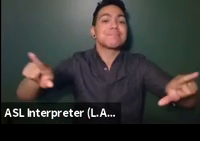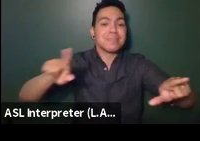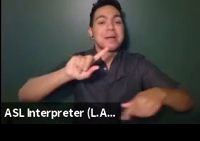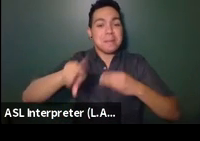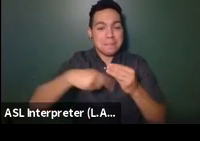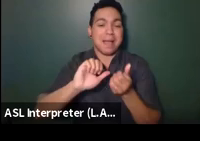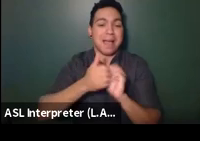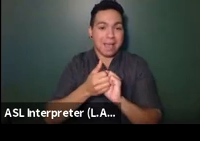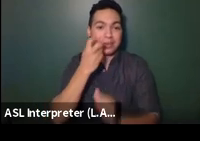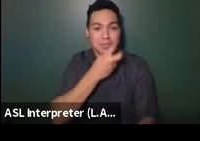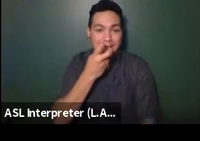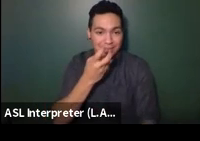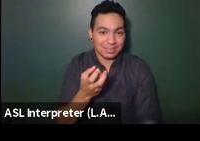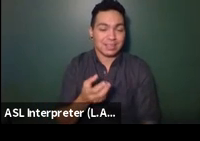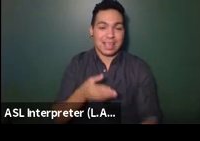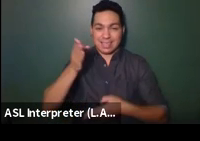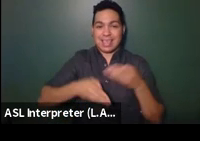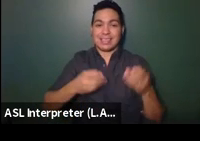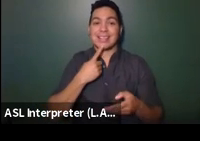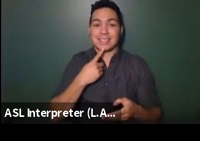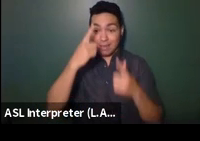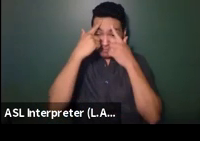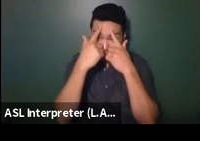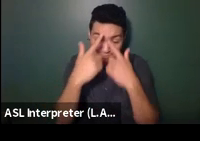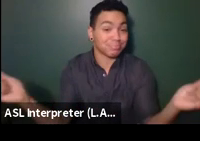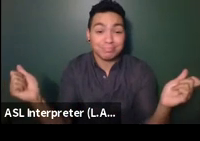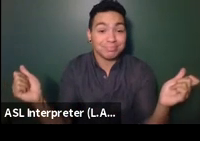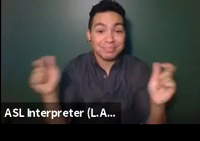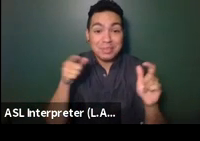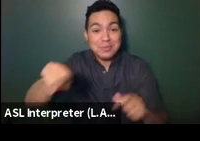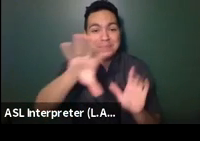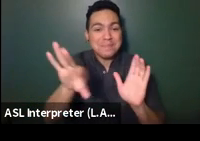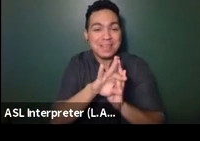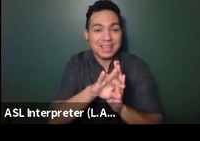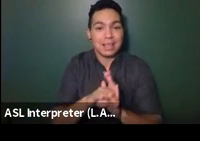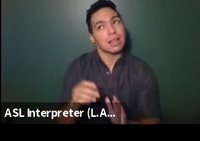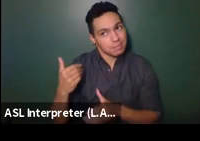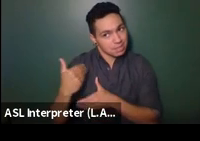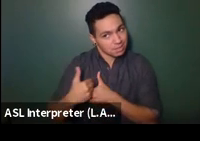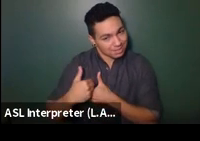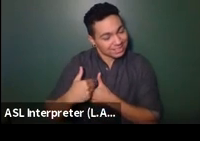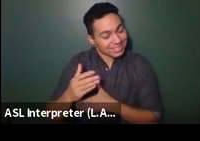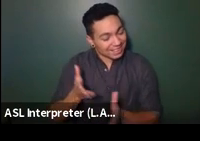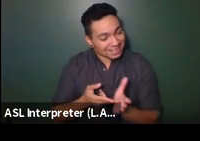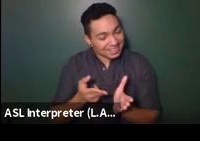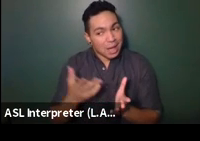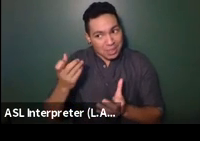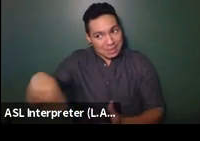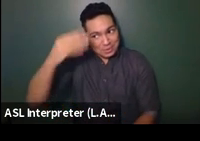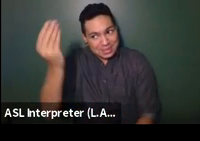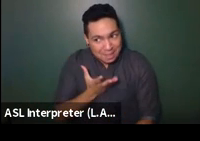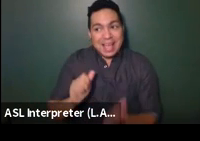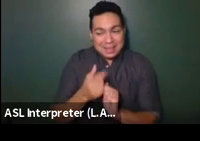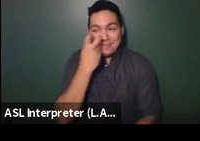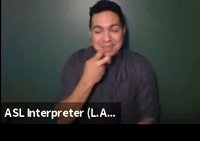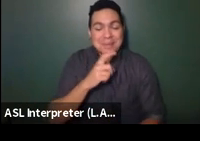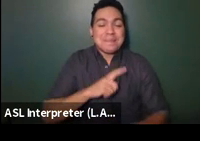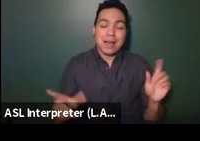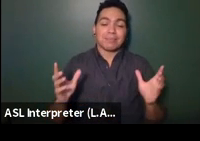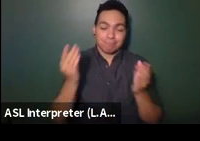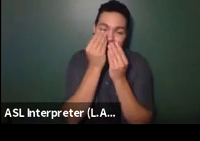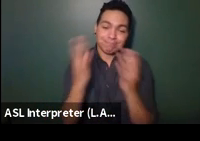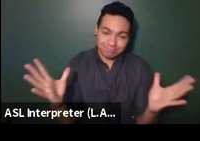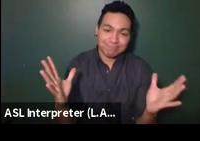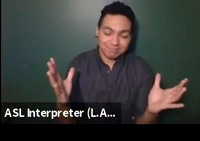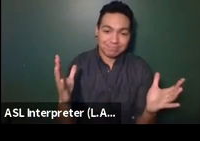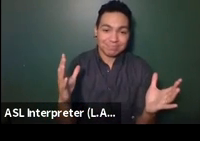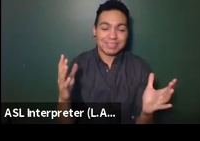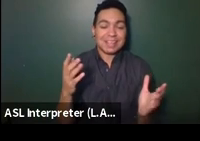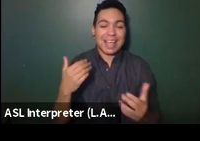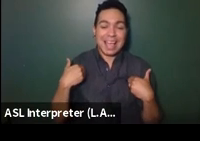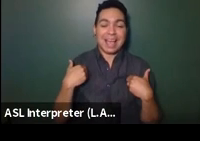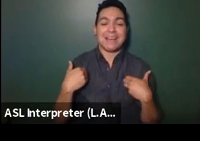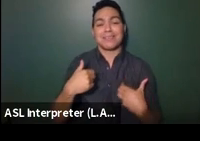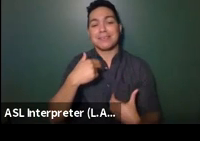ESD 189 - Amy Colburn: Spoiler alert. At the end, they say you can pronounce it however you want. So for that kind of bothers me because I would just, I just want them to tell me, but just so you know there is a little video if you want a little chuckle so